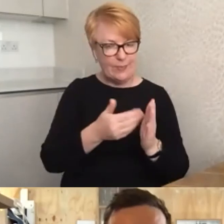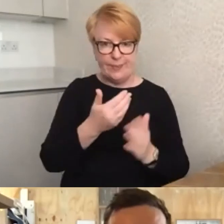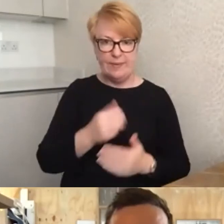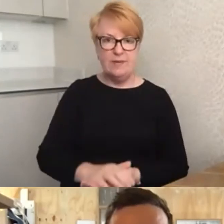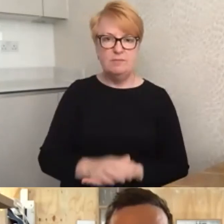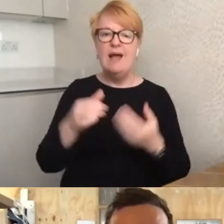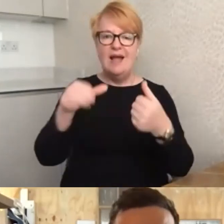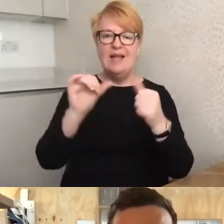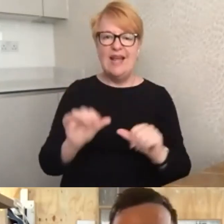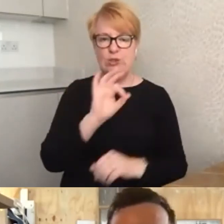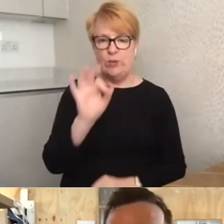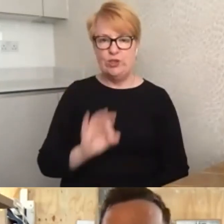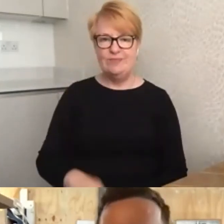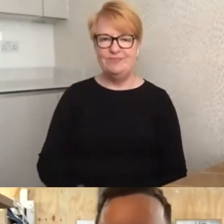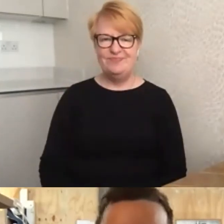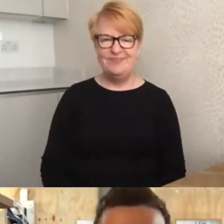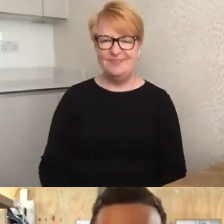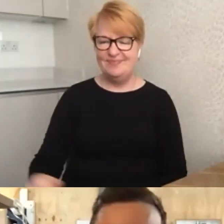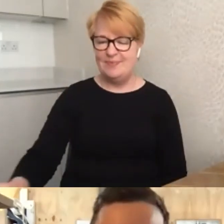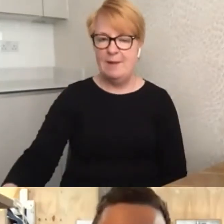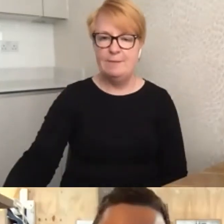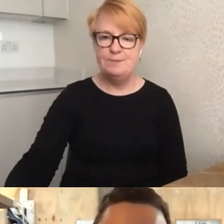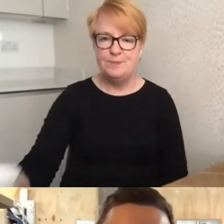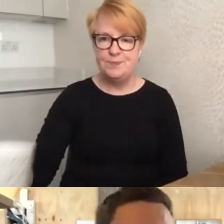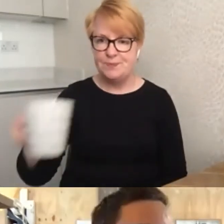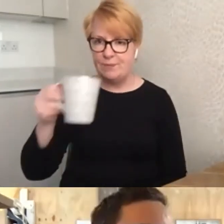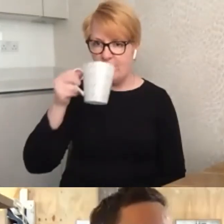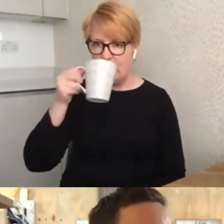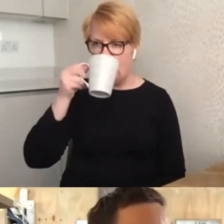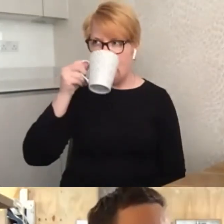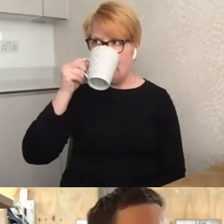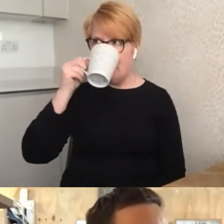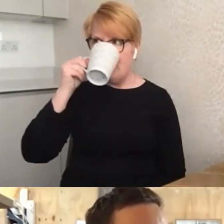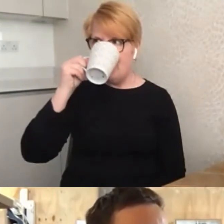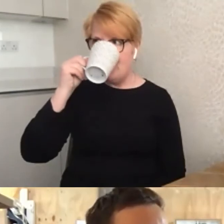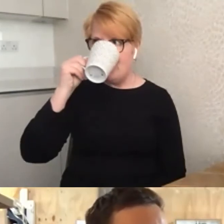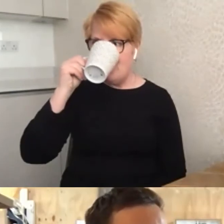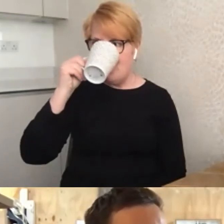Okay, there's a question here about the disconnect between how